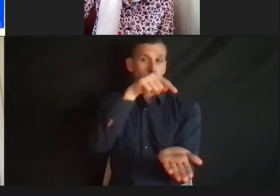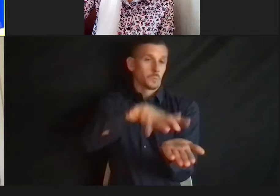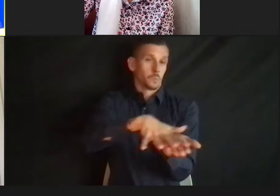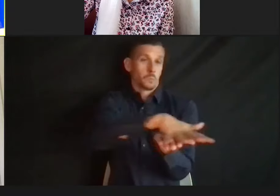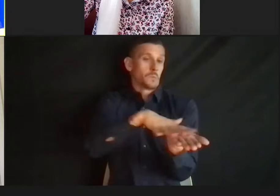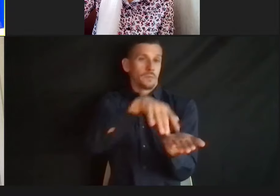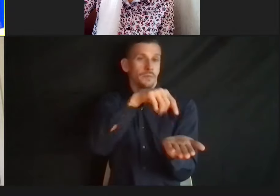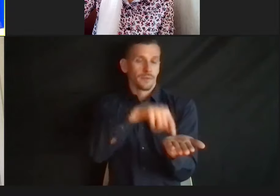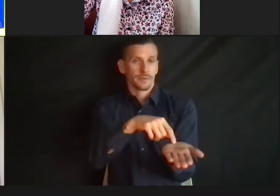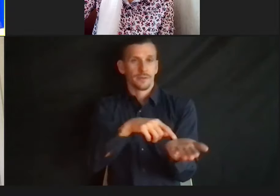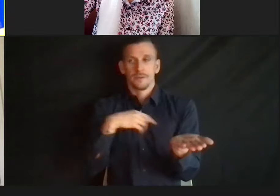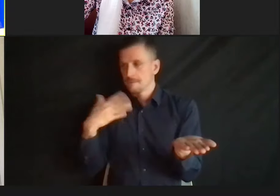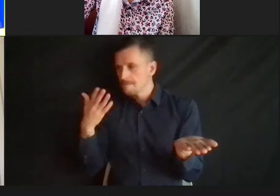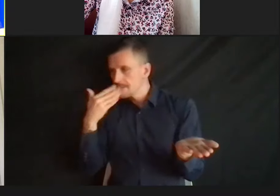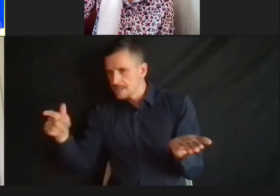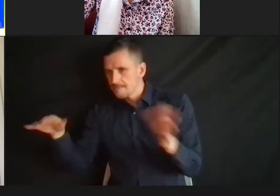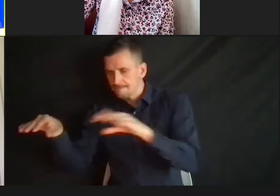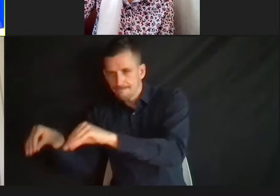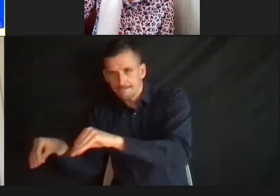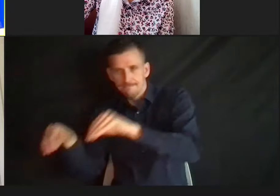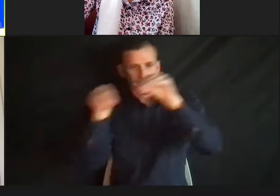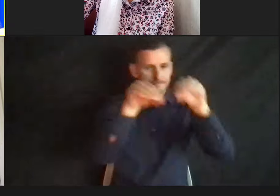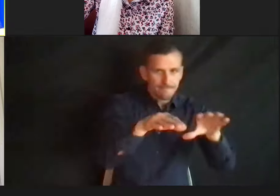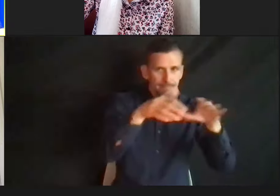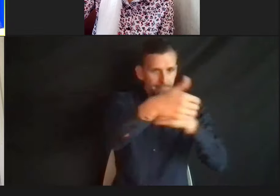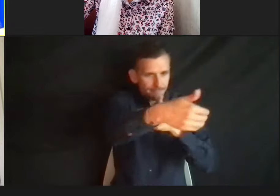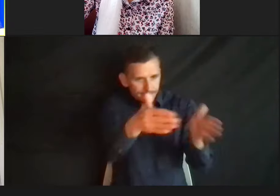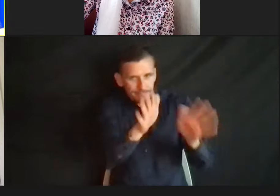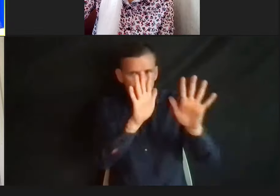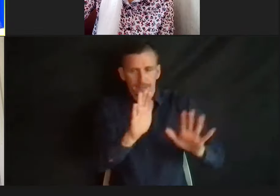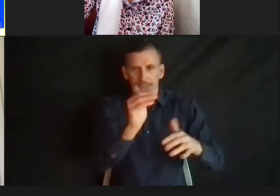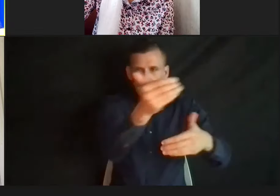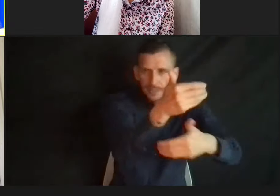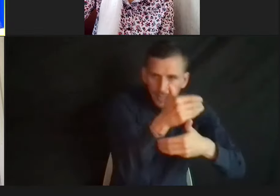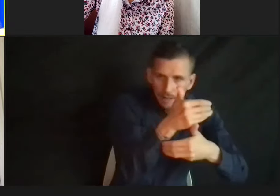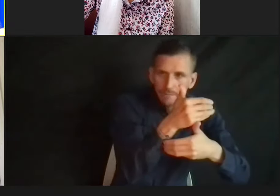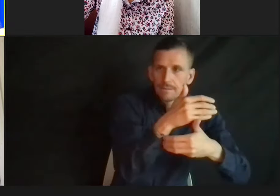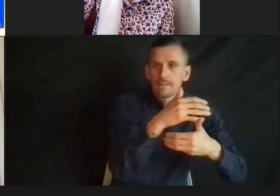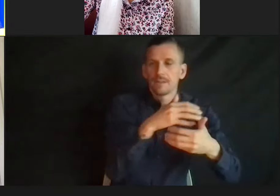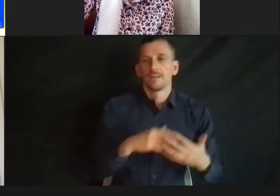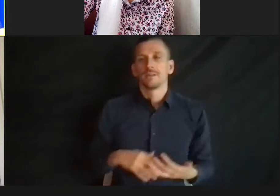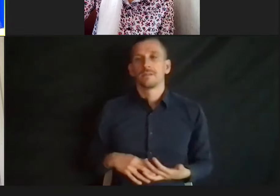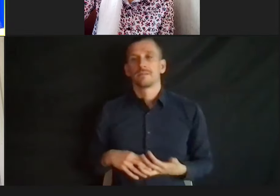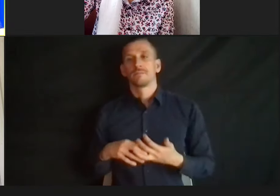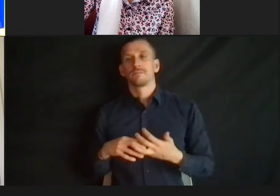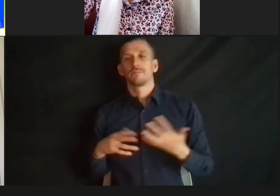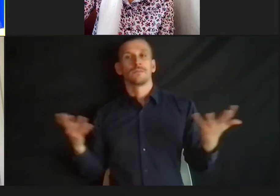they can draw down on a line, essentially, it's a line of credit. So let me stop there.